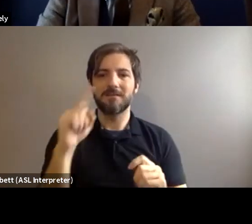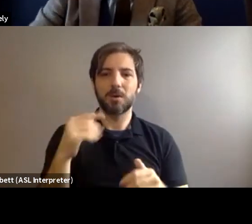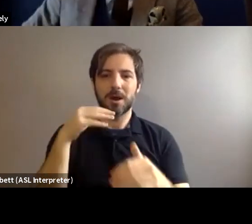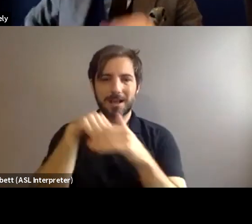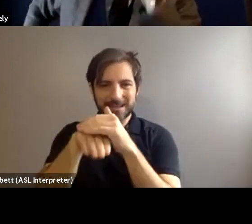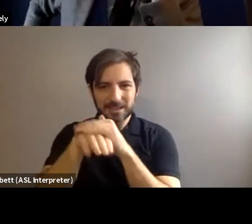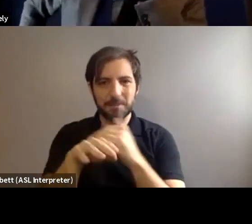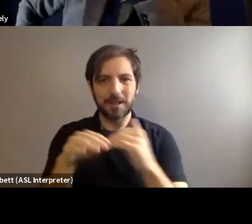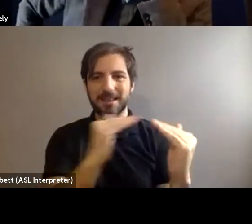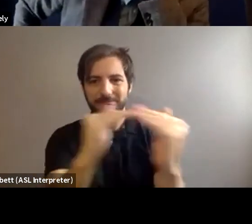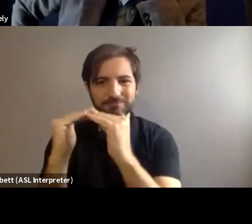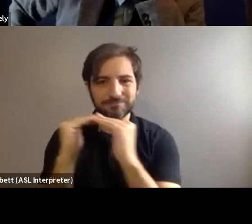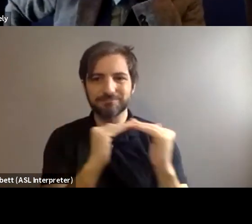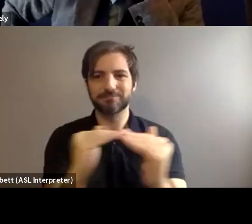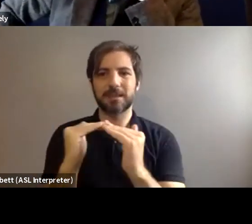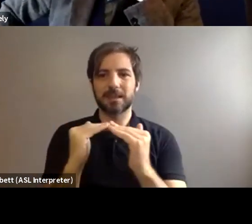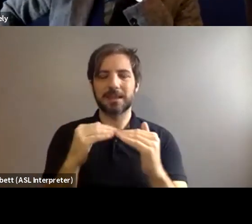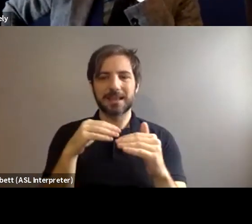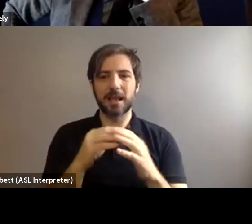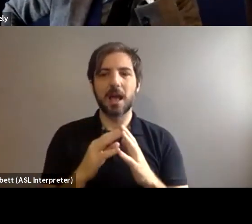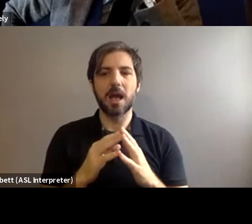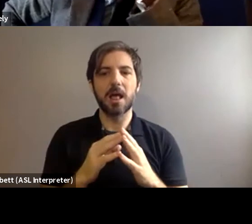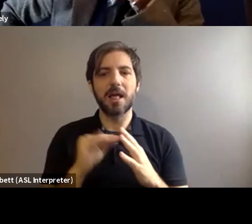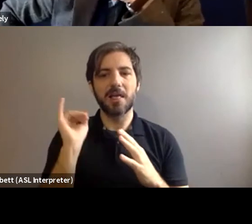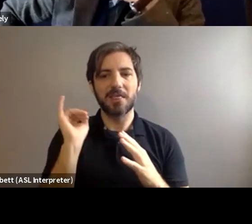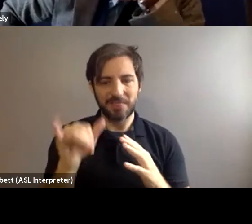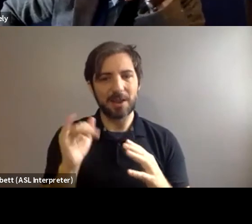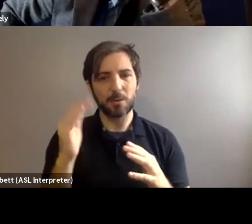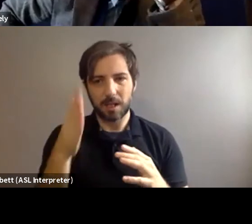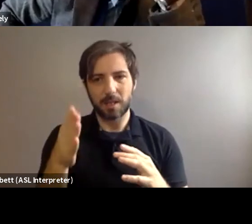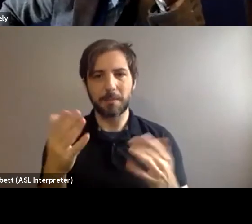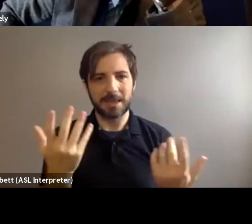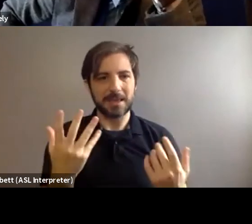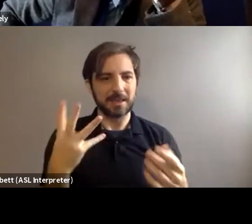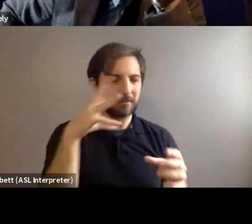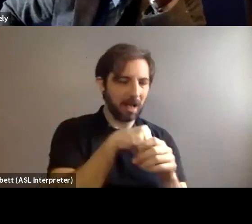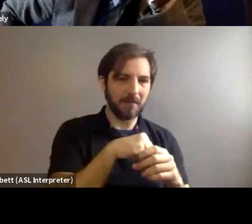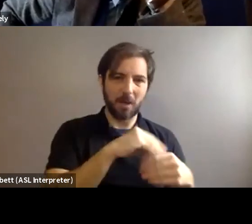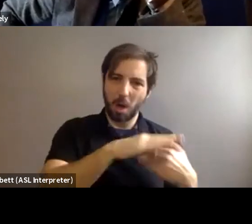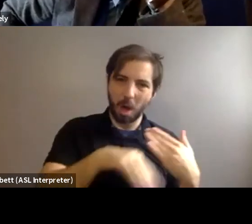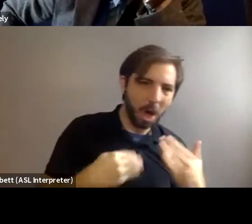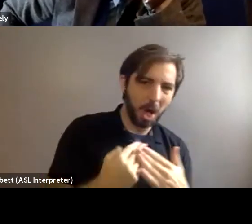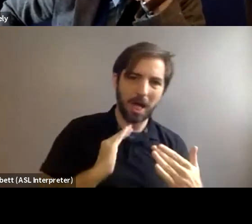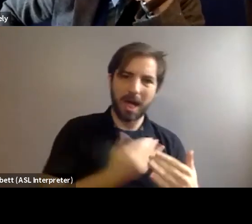accessibility that is going to be baked into all of our funding opportunities and and just